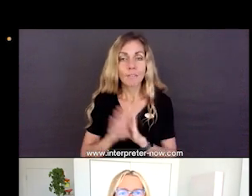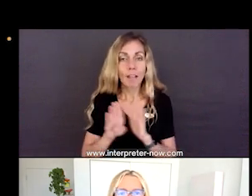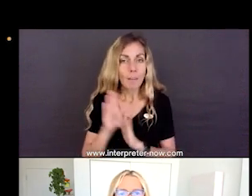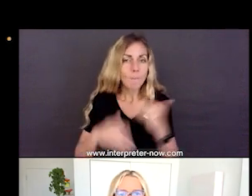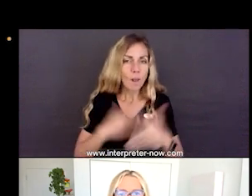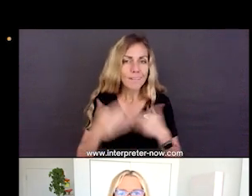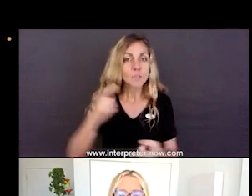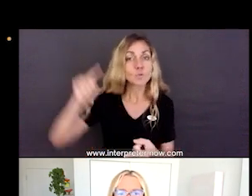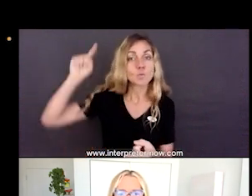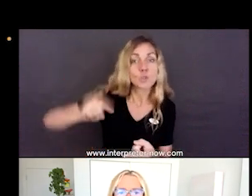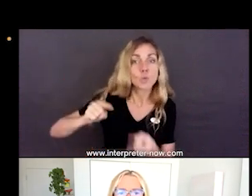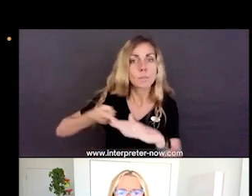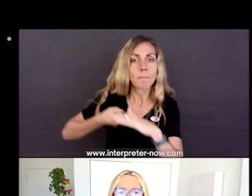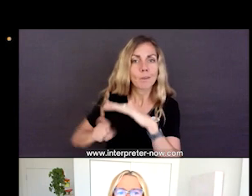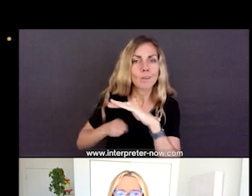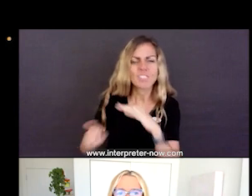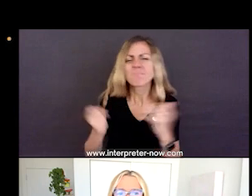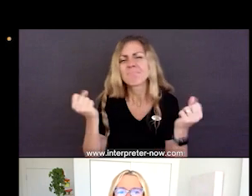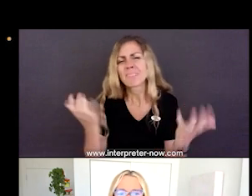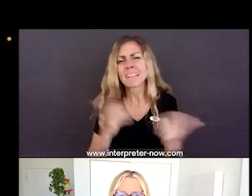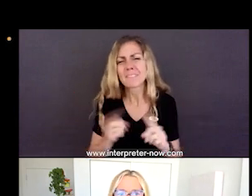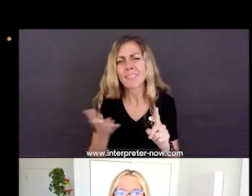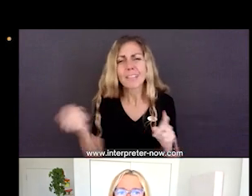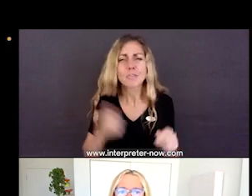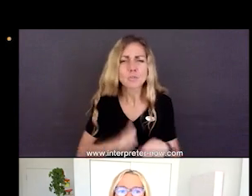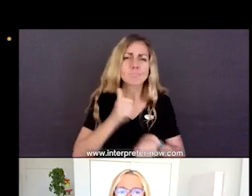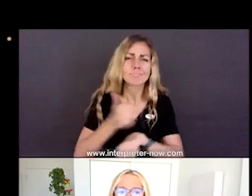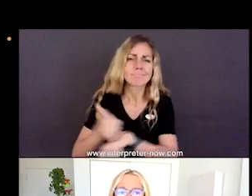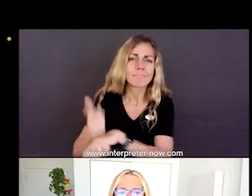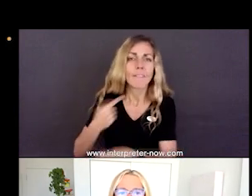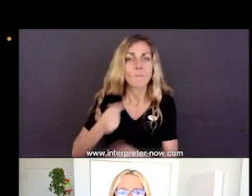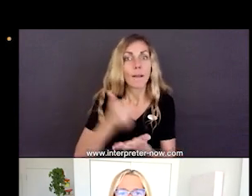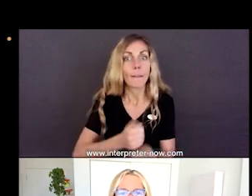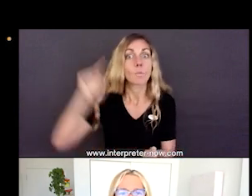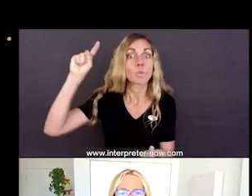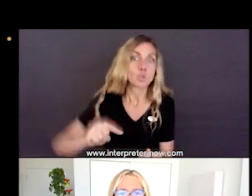There are lots of different kinds of things that you can put into place that reduce the possibility of microaggressions.